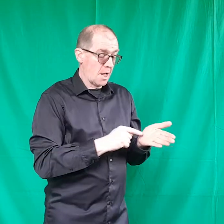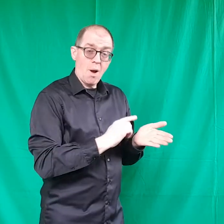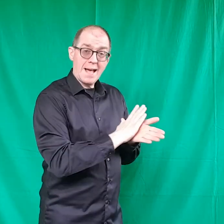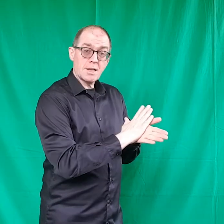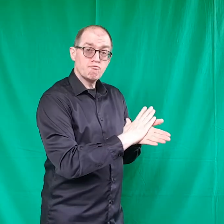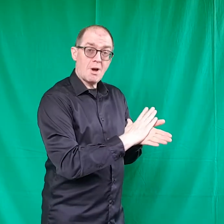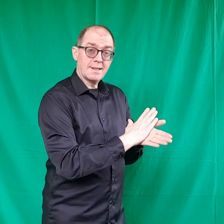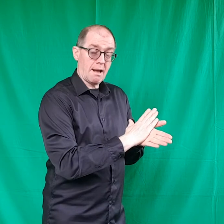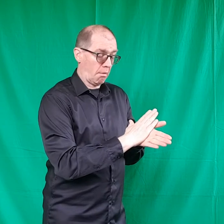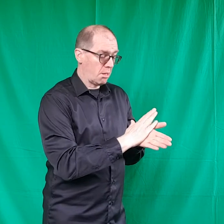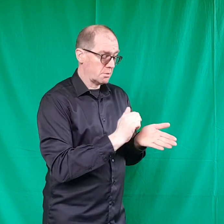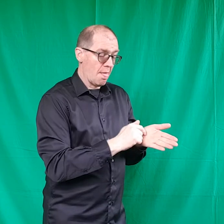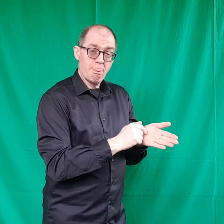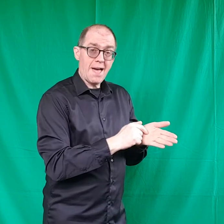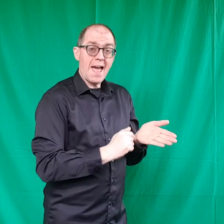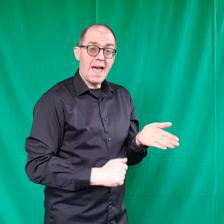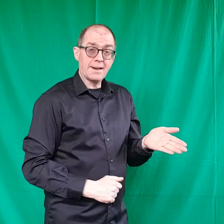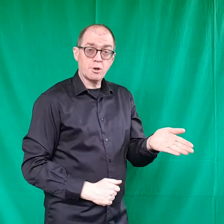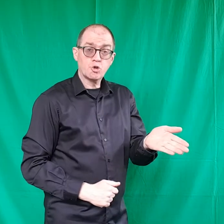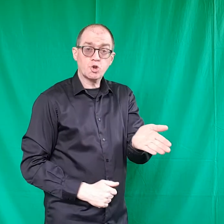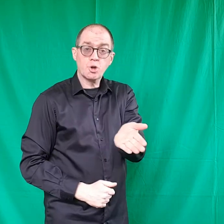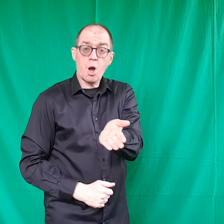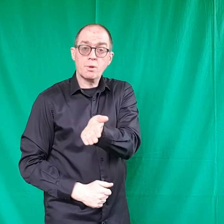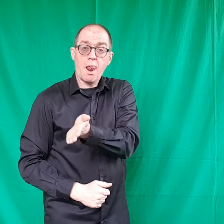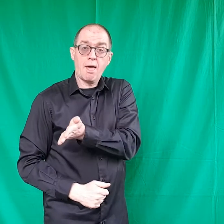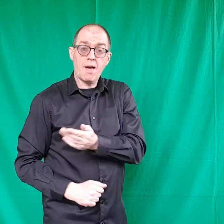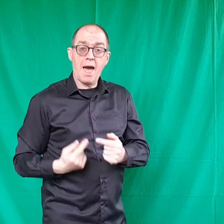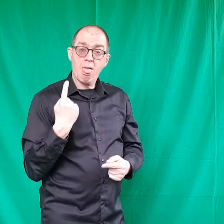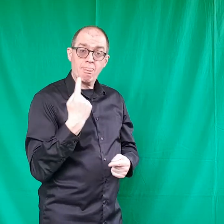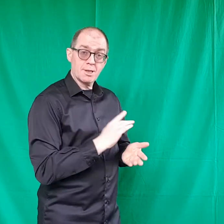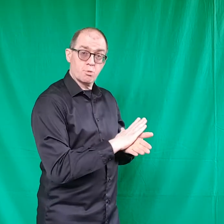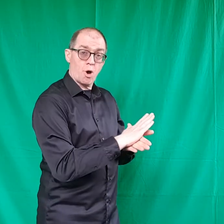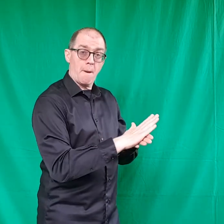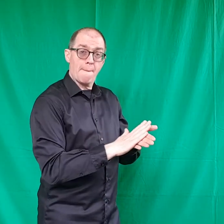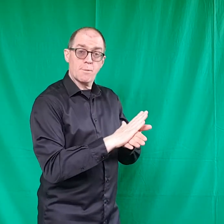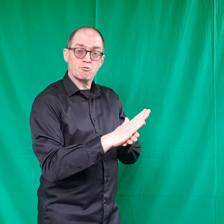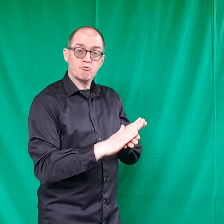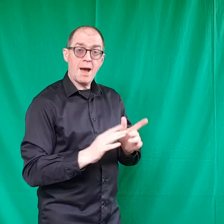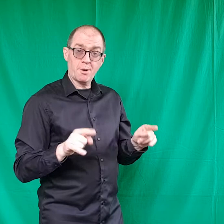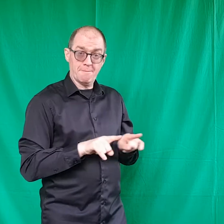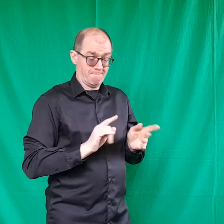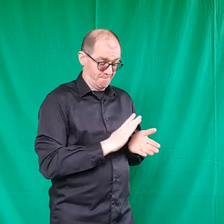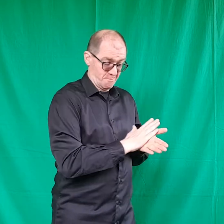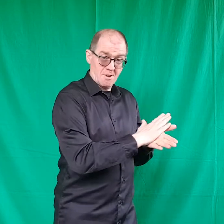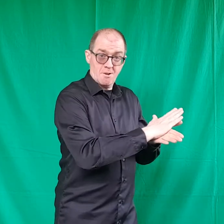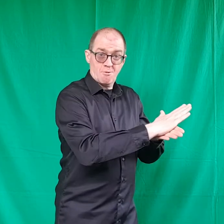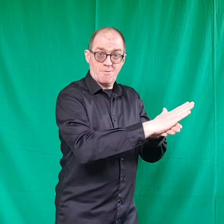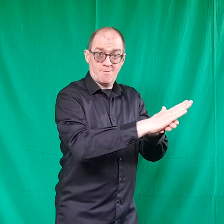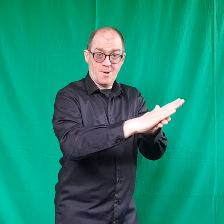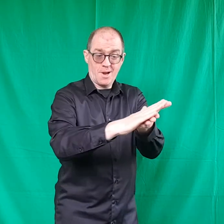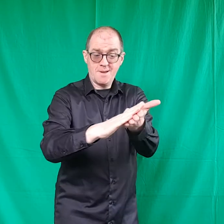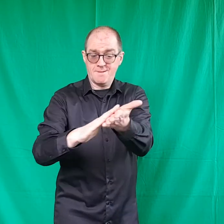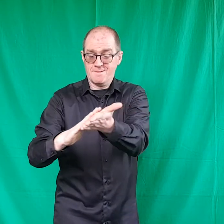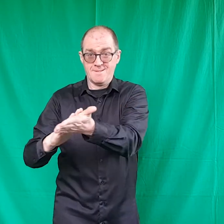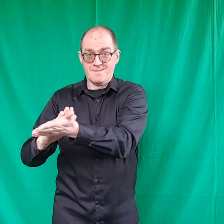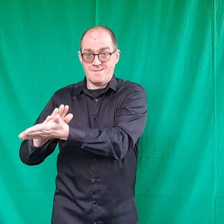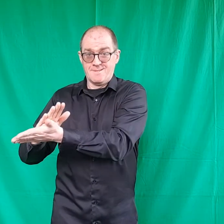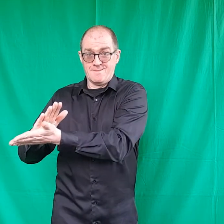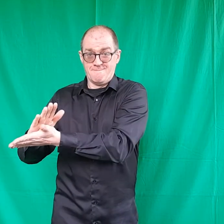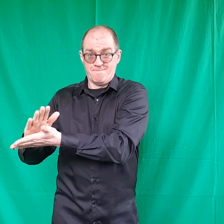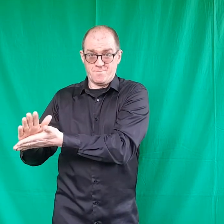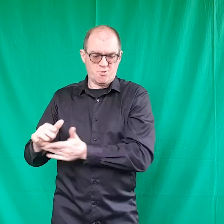So, hands at right-angle. That hand just goes like that. This one moves round it. OK?